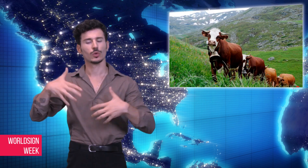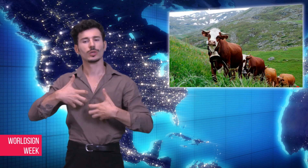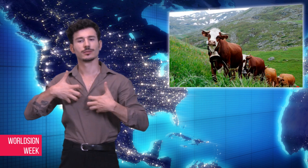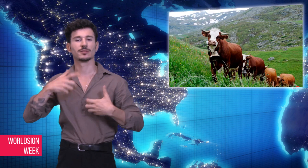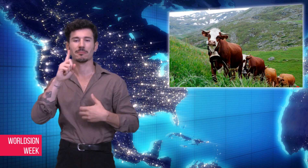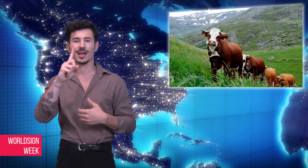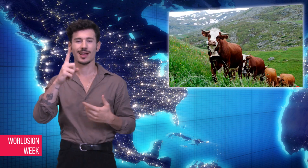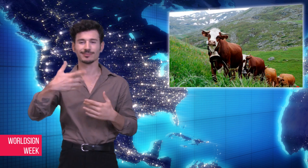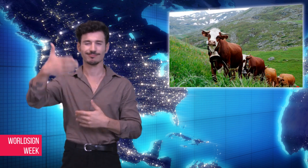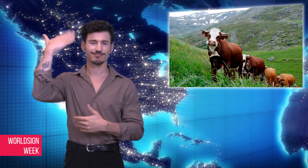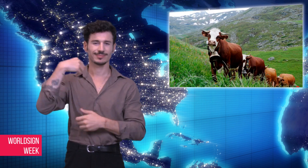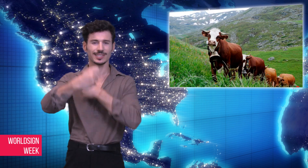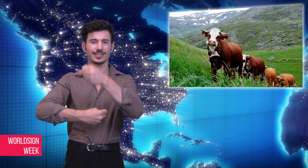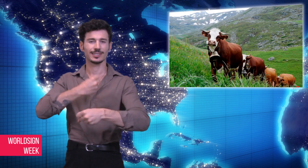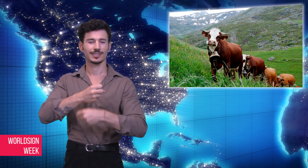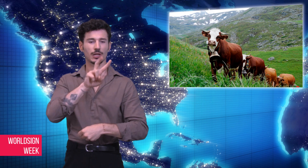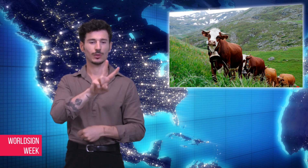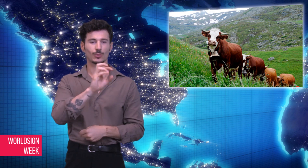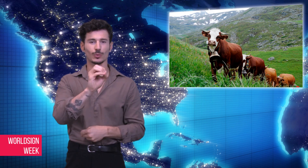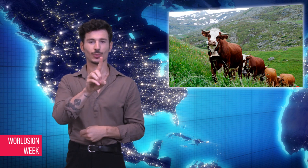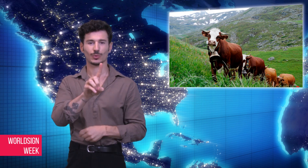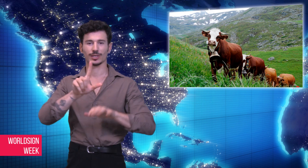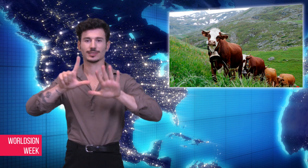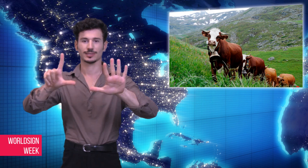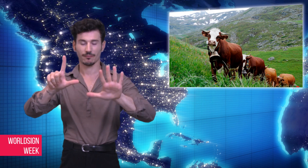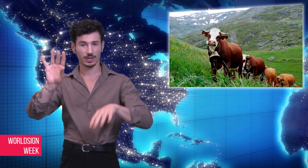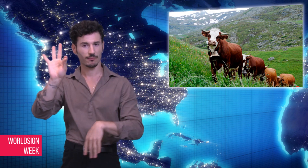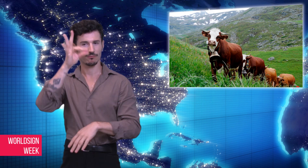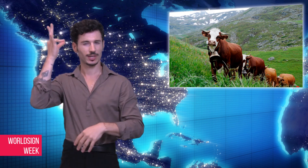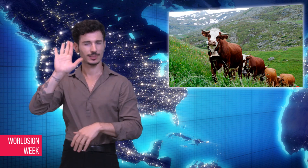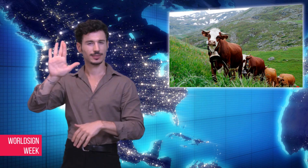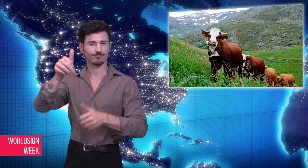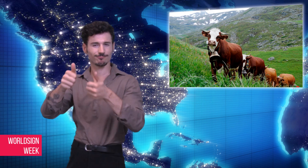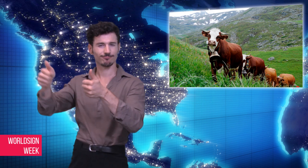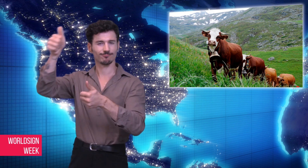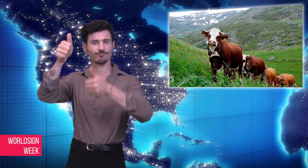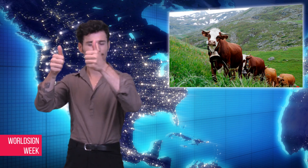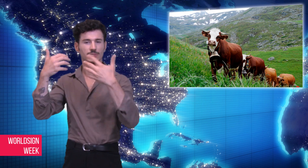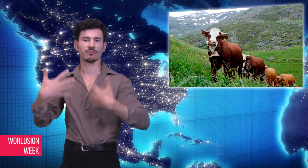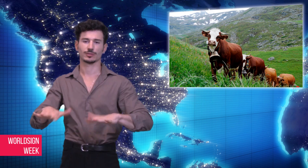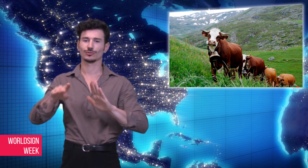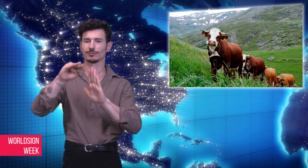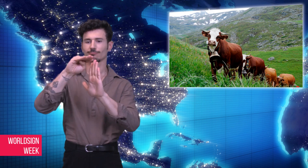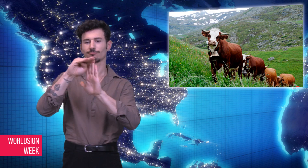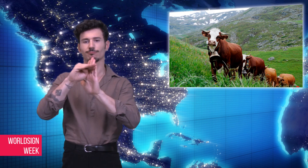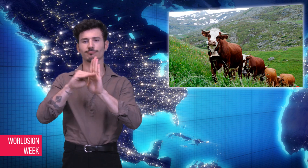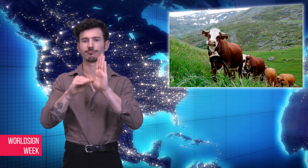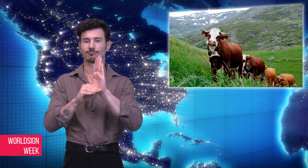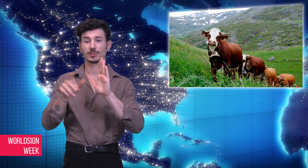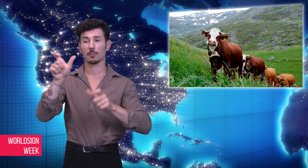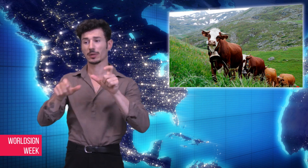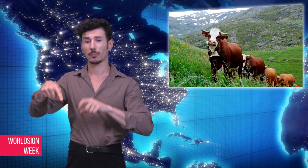smell. In 2017, the French authorities ruled against